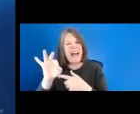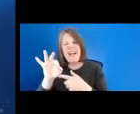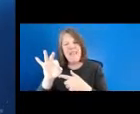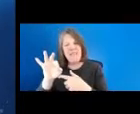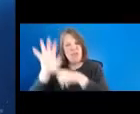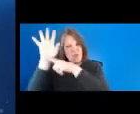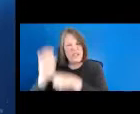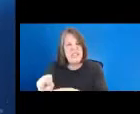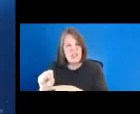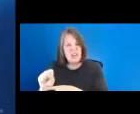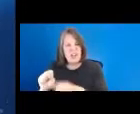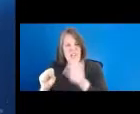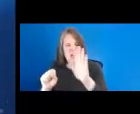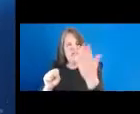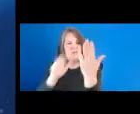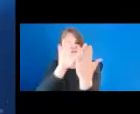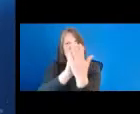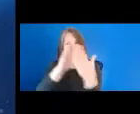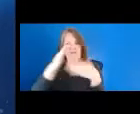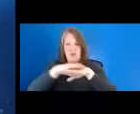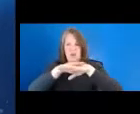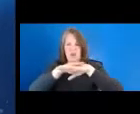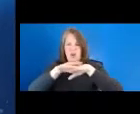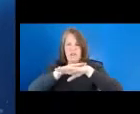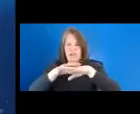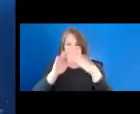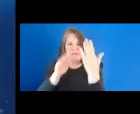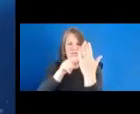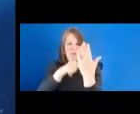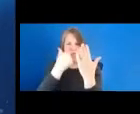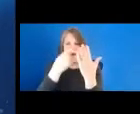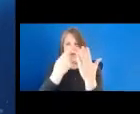surface of this I presentation 16:31:57 , it wouldn't show anything below